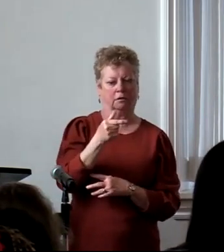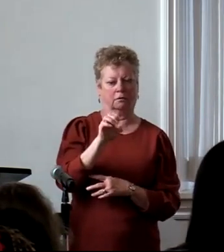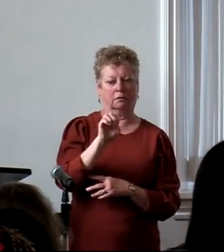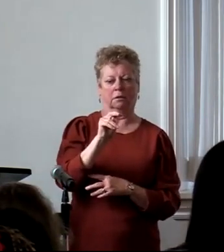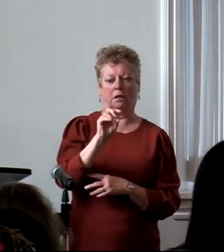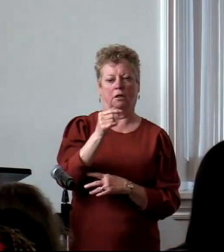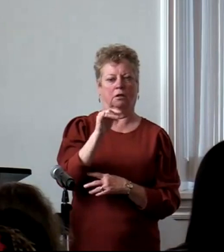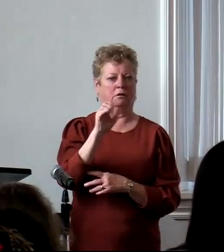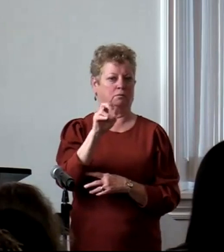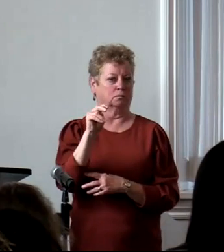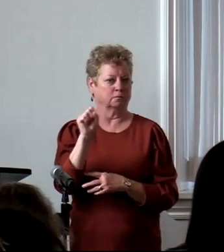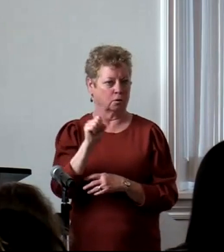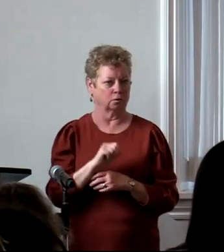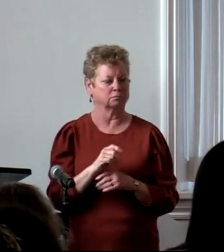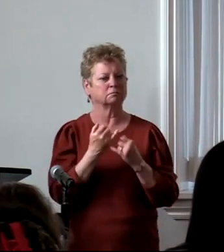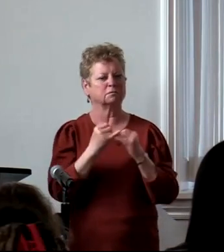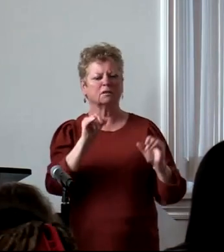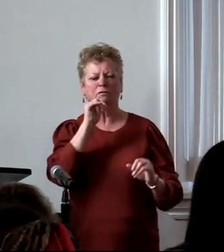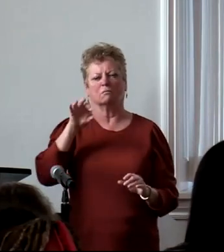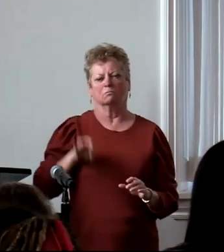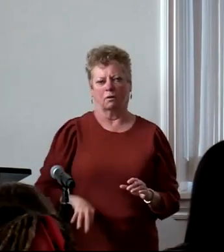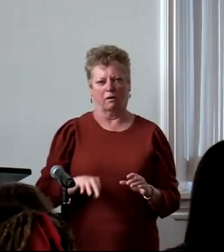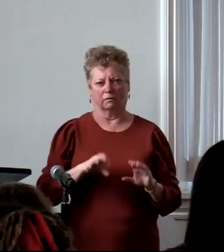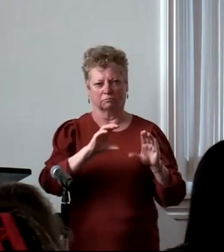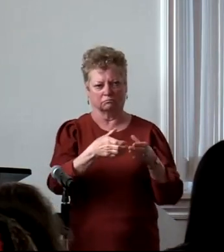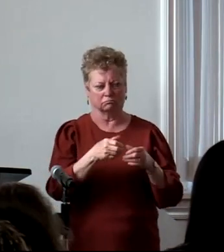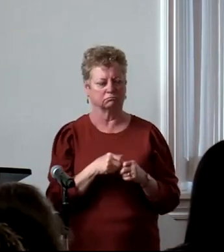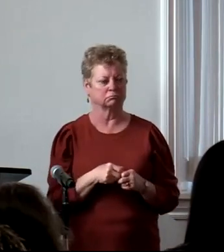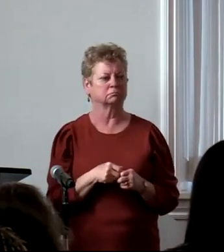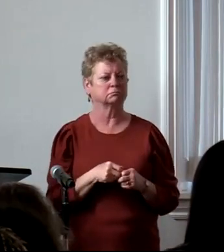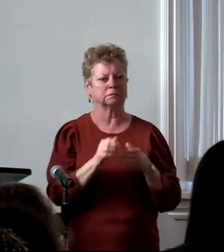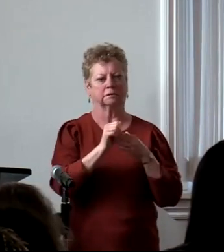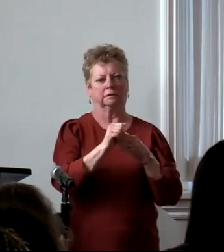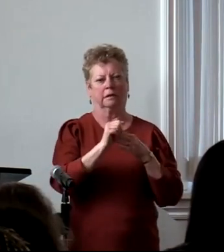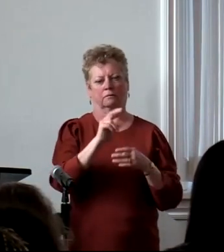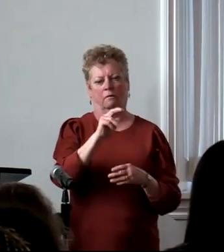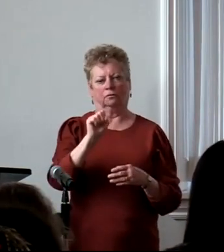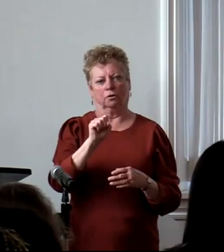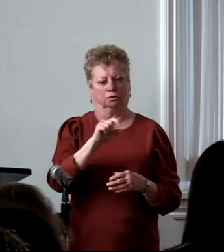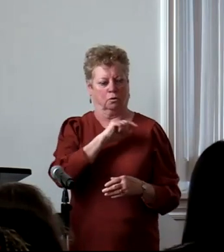An independent nonprofit that is leading the Nova Scotia Quality of Life Initiative.